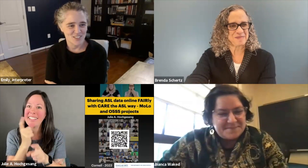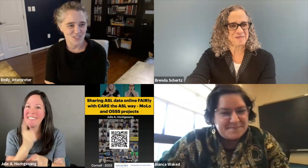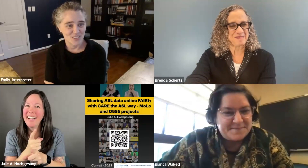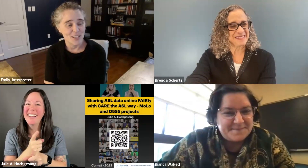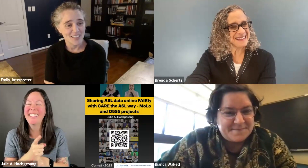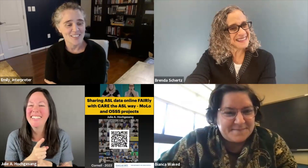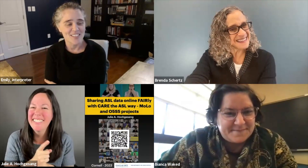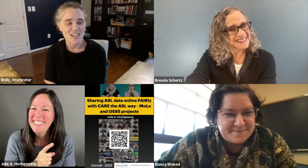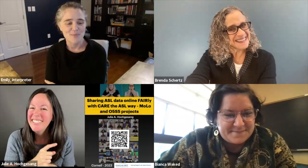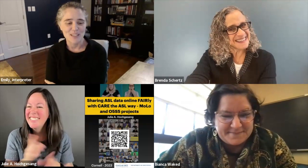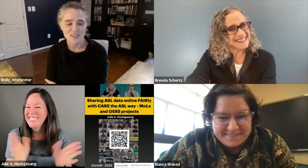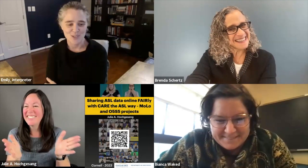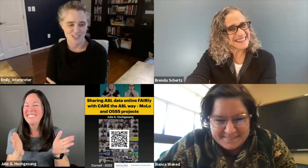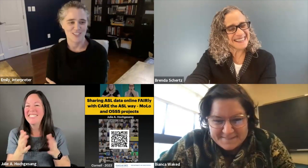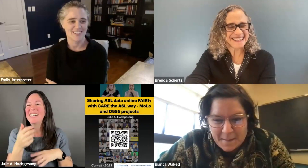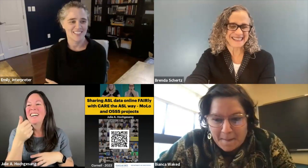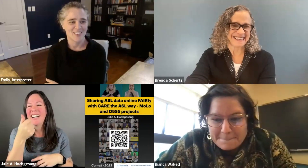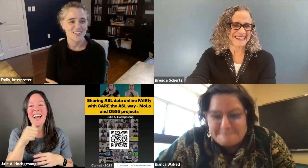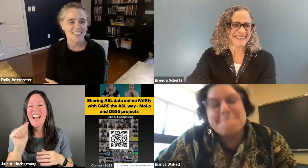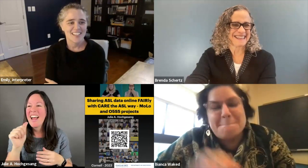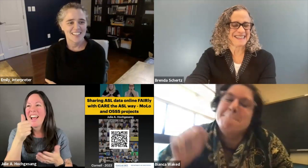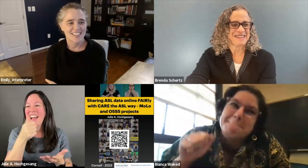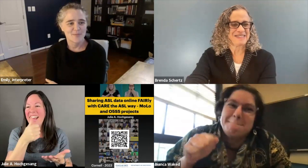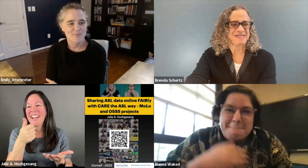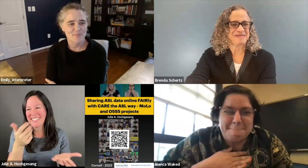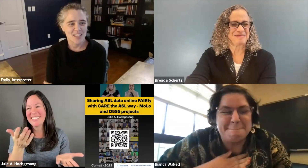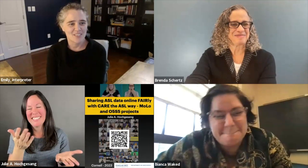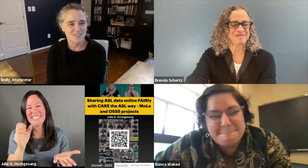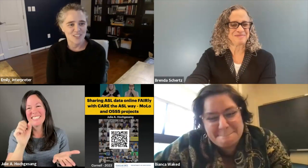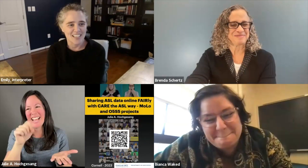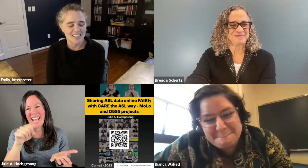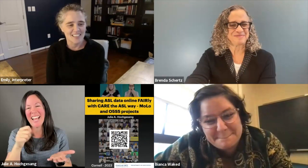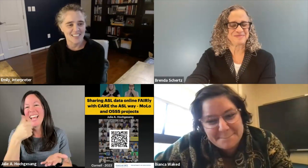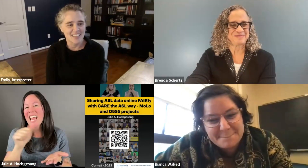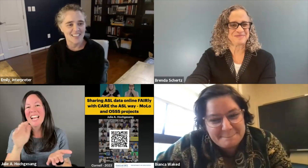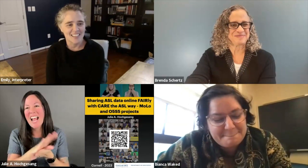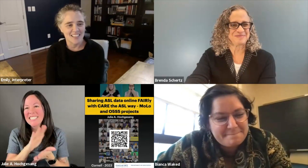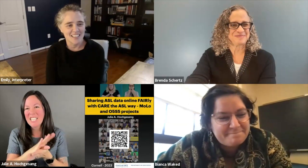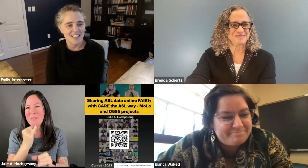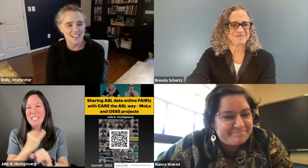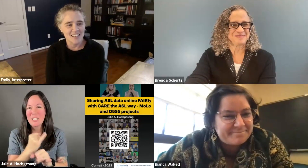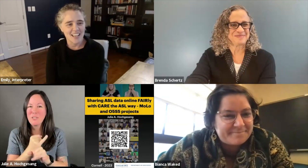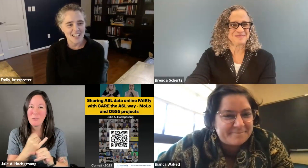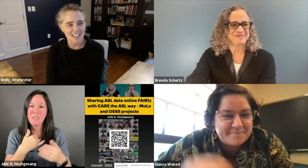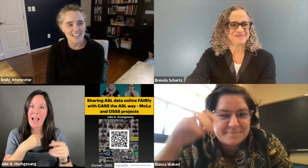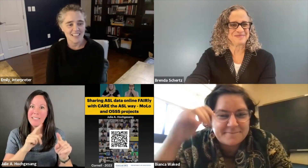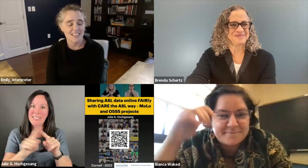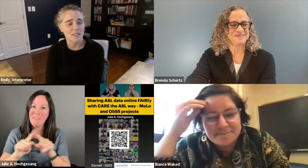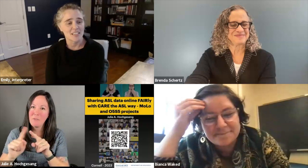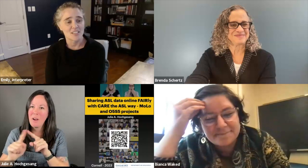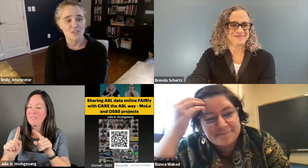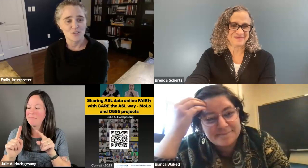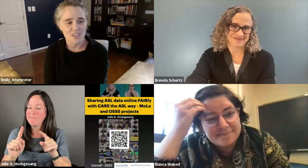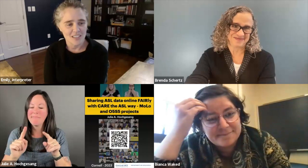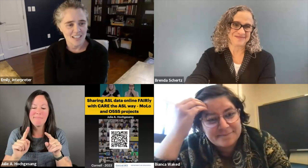well it's a complex question so um right yeah any academic institution